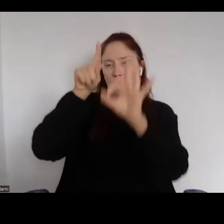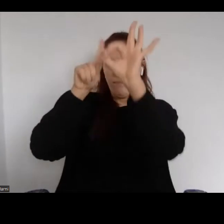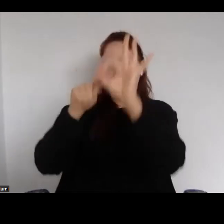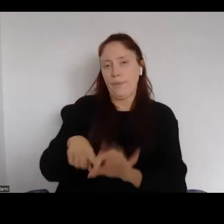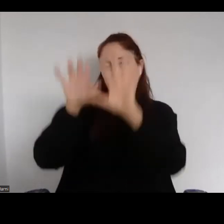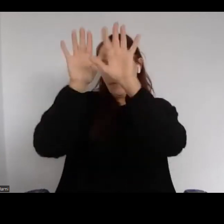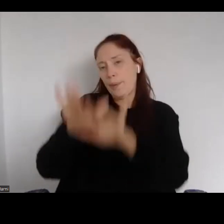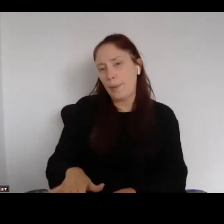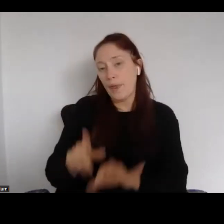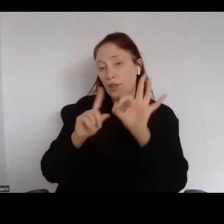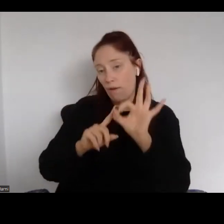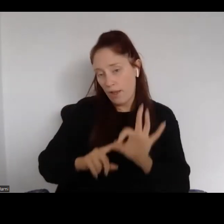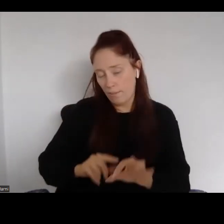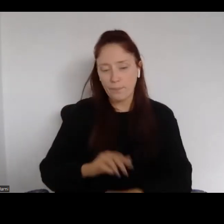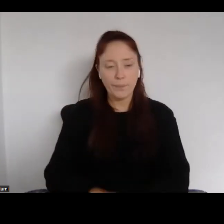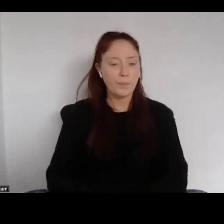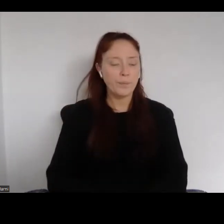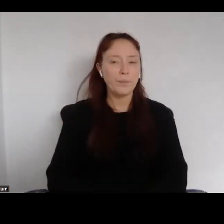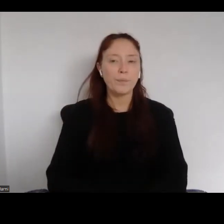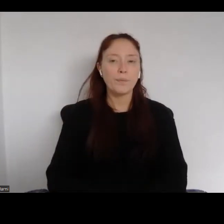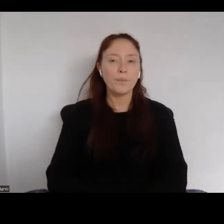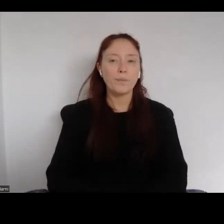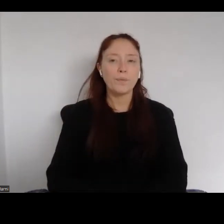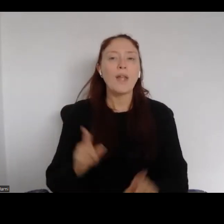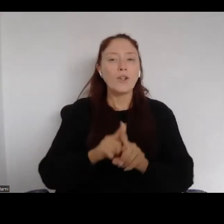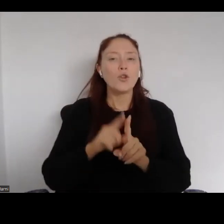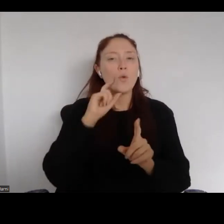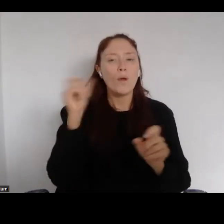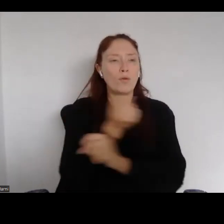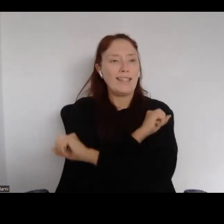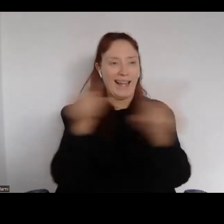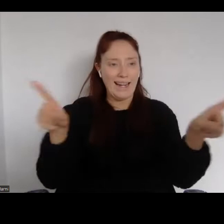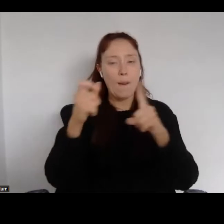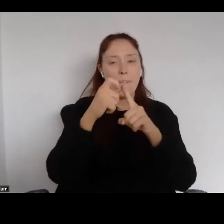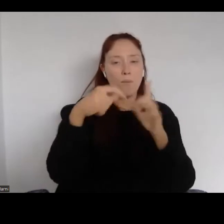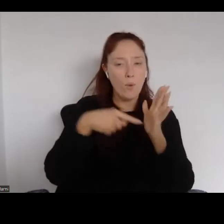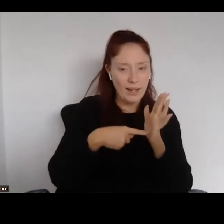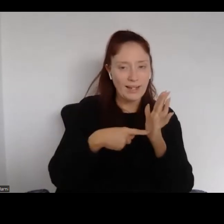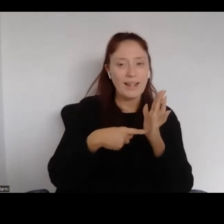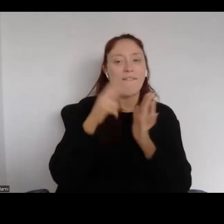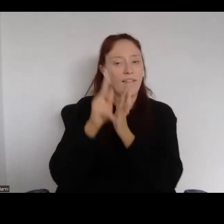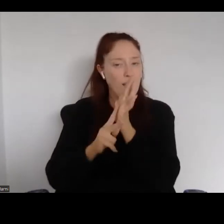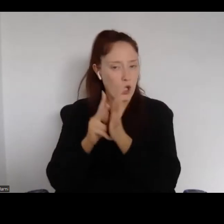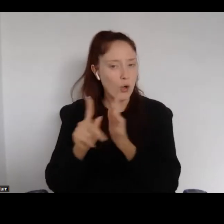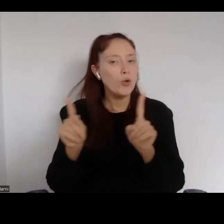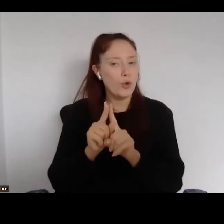out for the recordings of the webinar that will be circulated to participants.